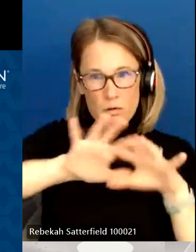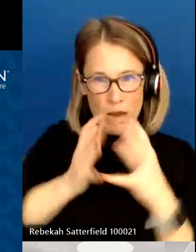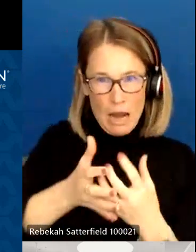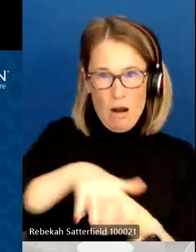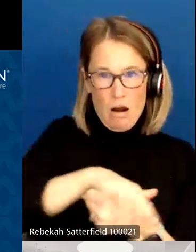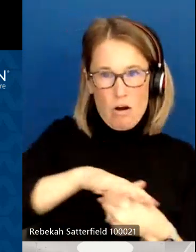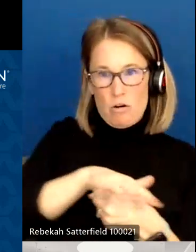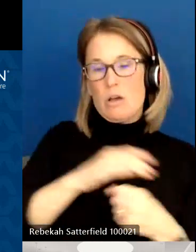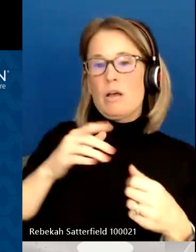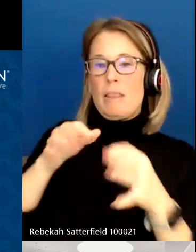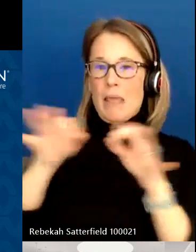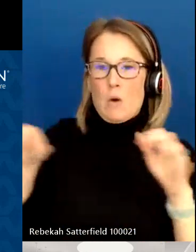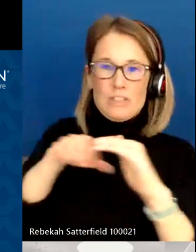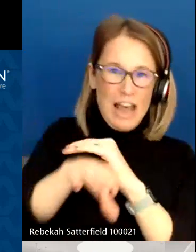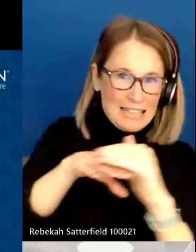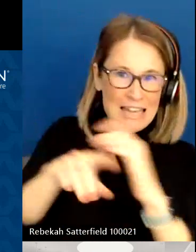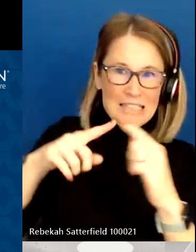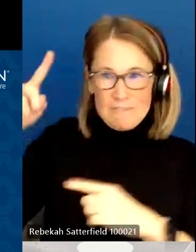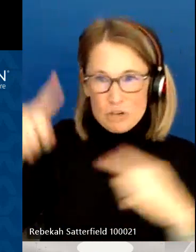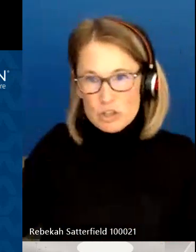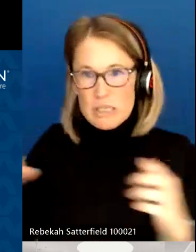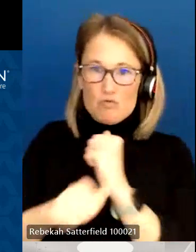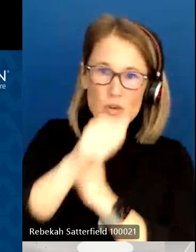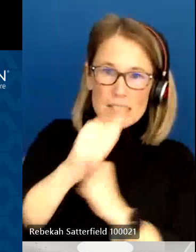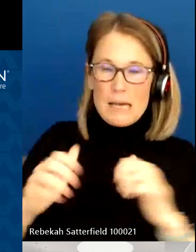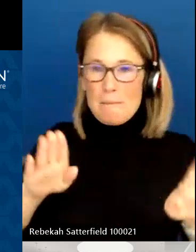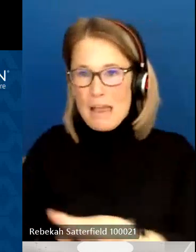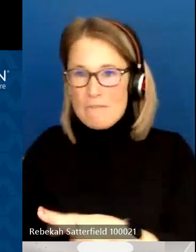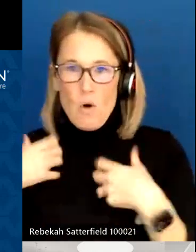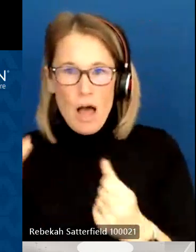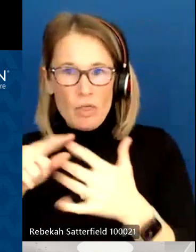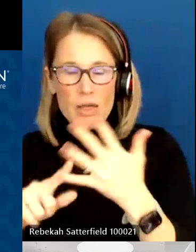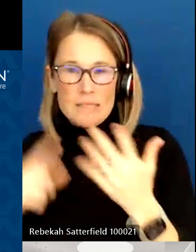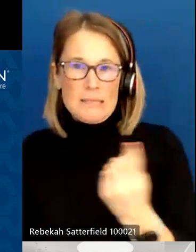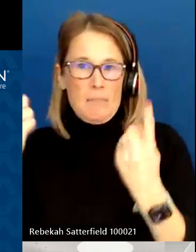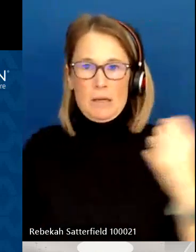risk uh Behavioral Health so that you can bring something to the table and that you can be aware